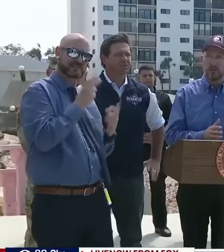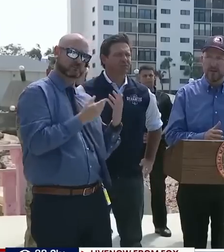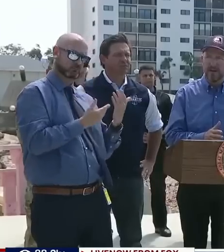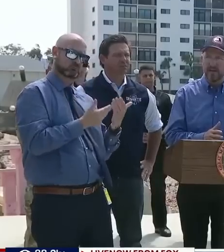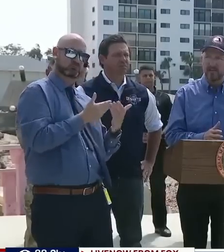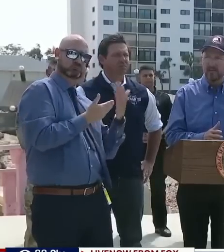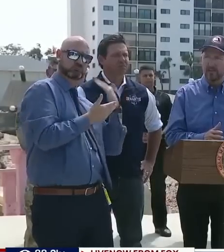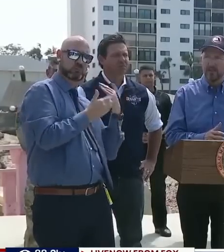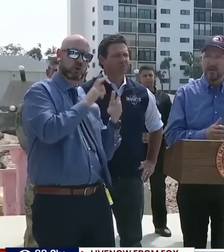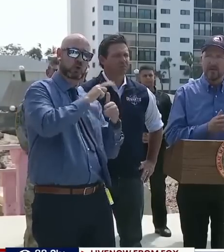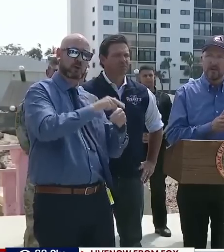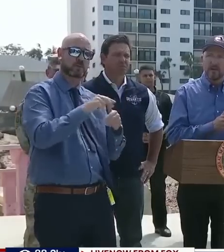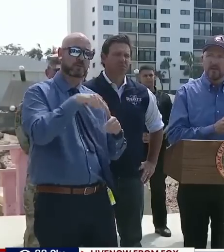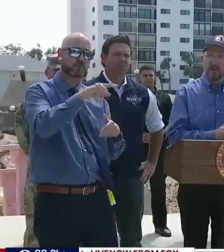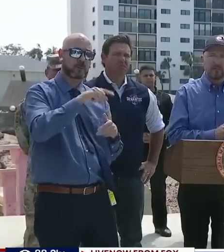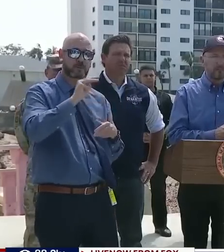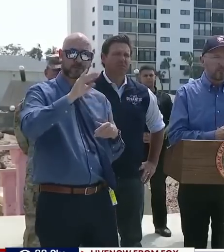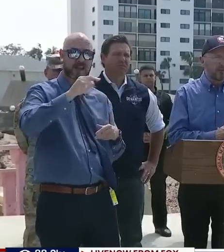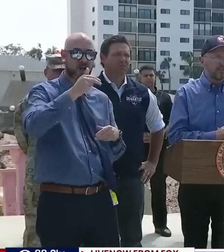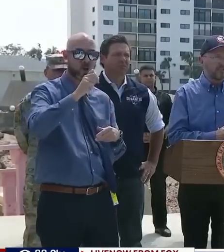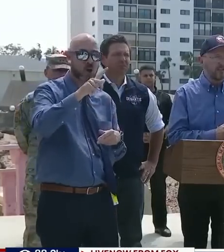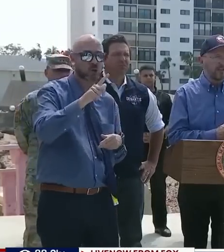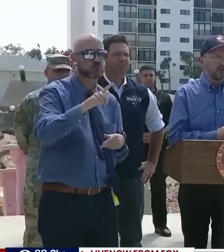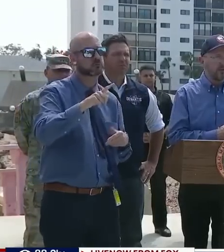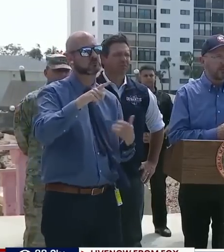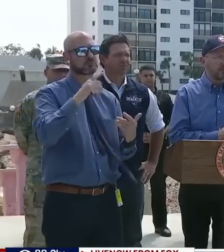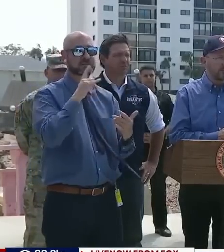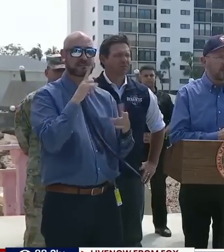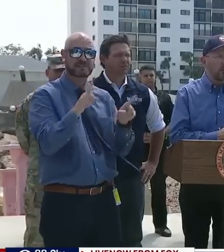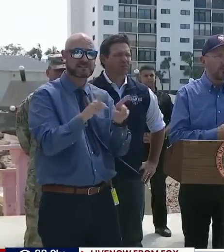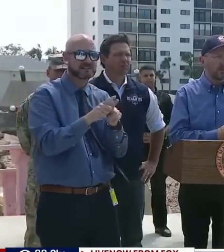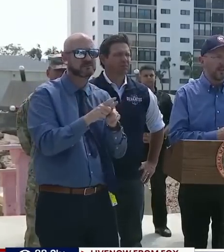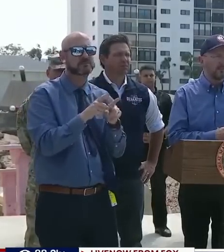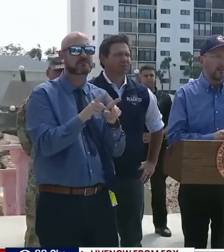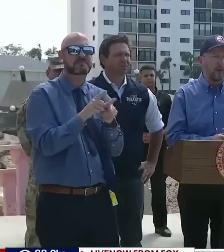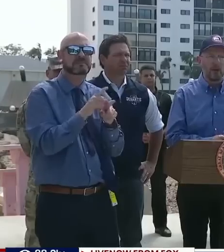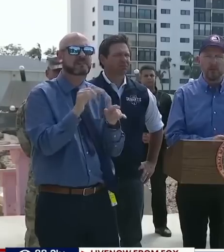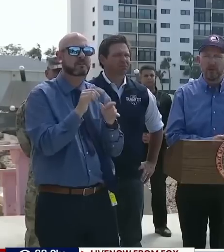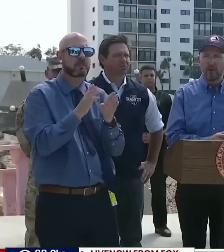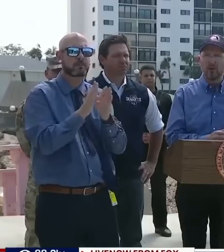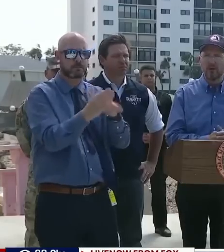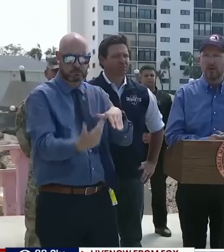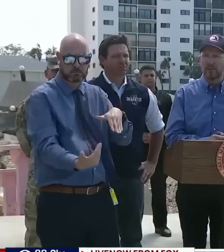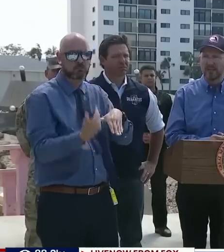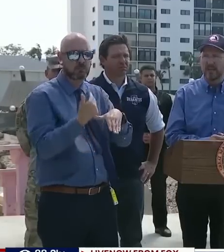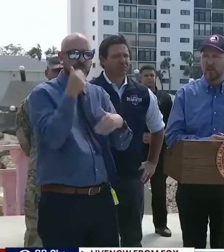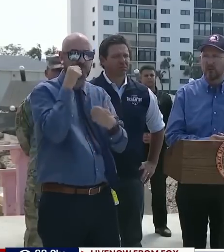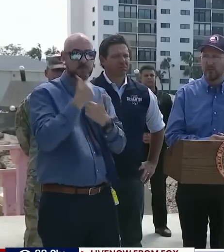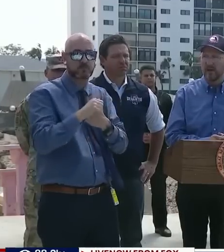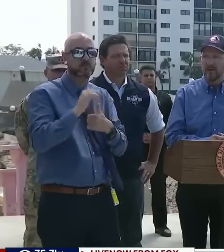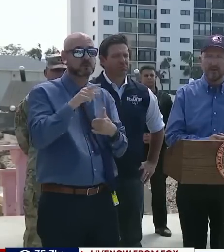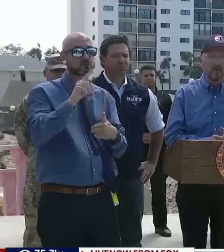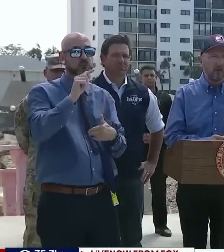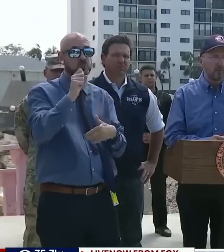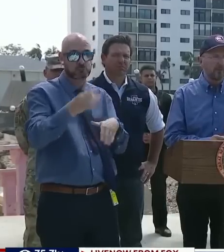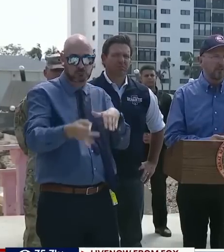The National Hurricane Center. If you go back to see what was done for Hurricane, Michael, which was a very similar path.